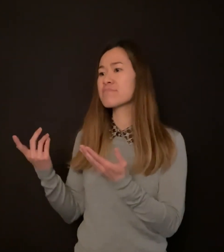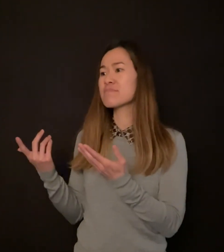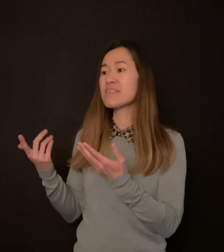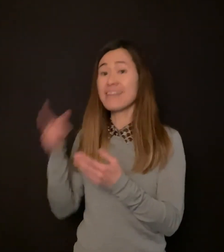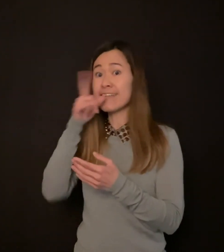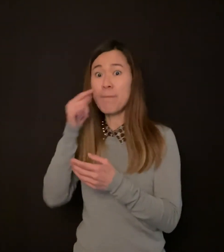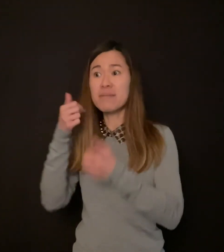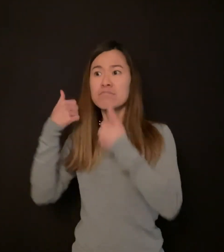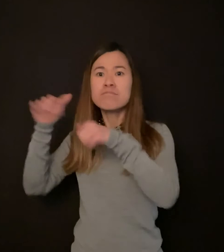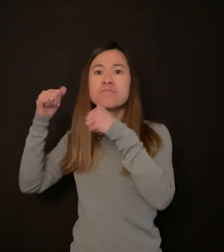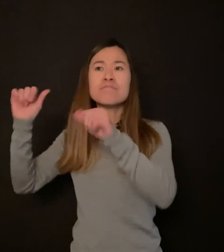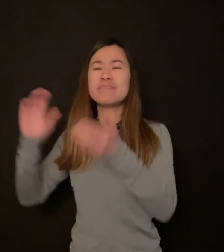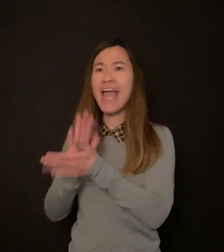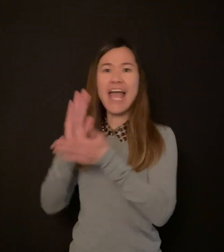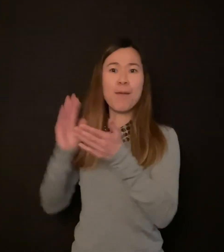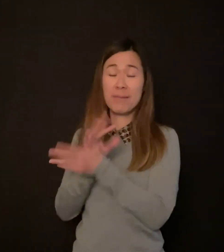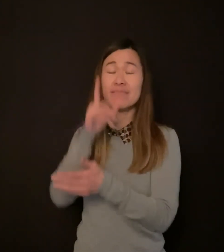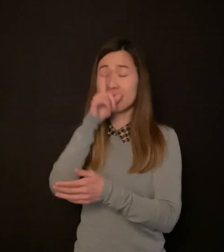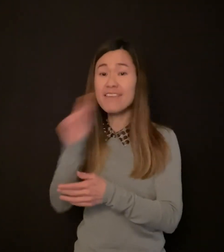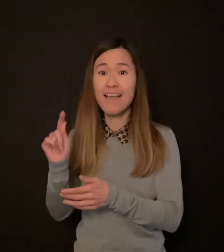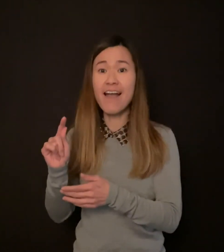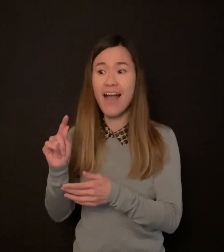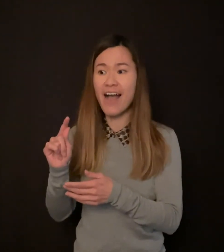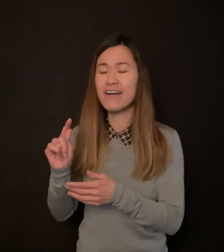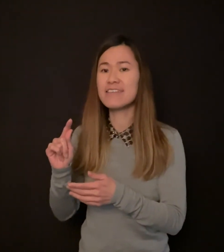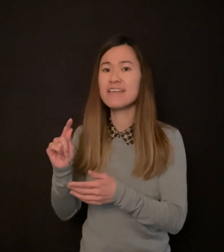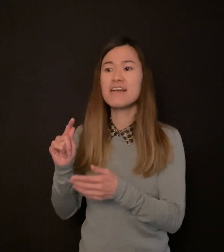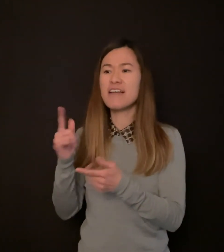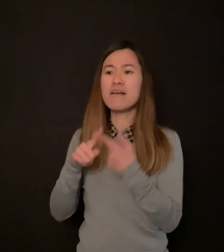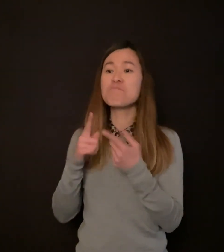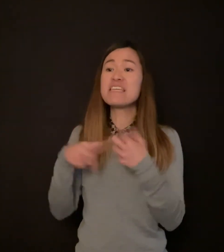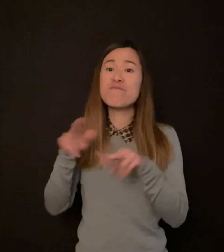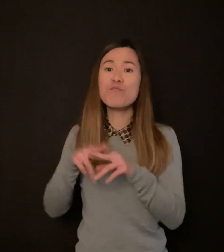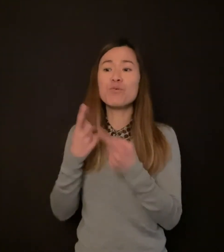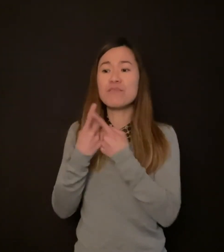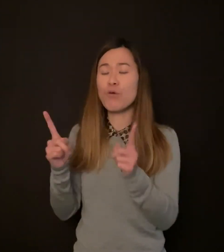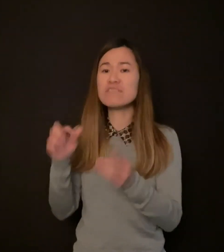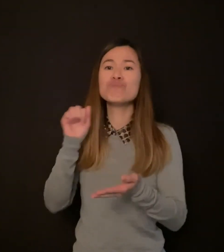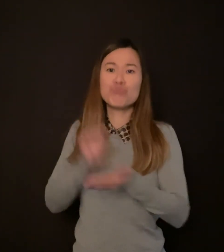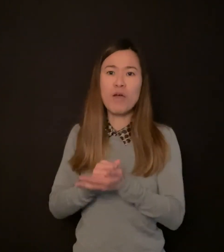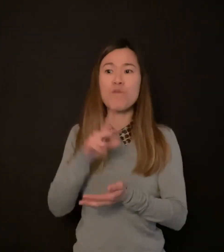responsibilities to look after the children and to look after the house,